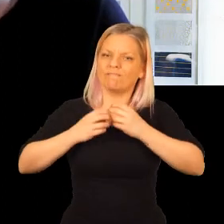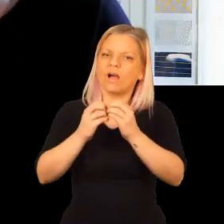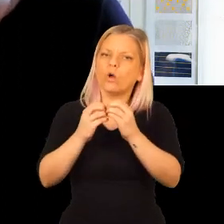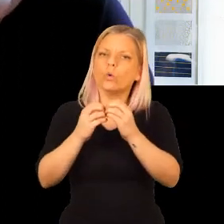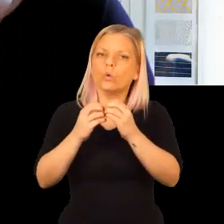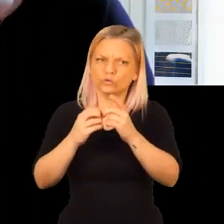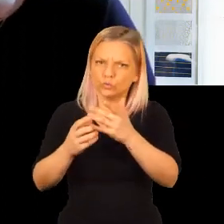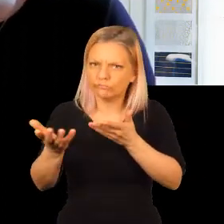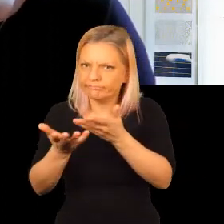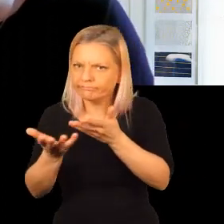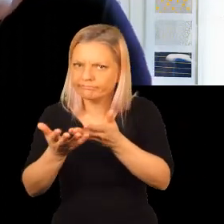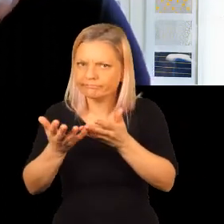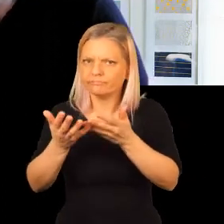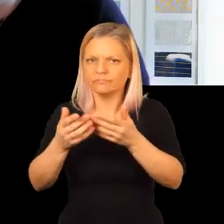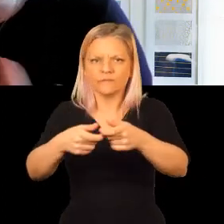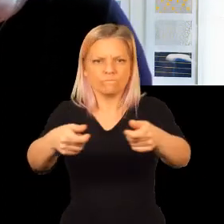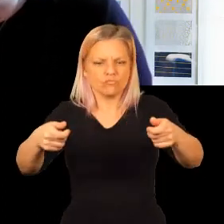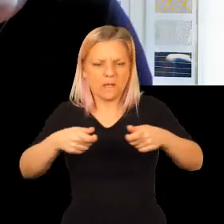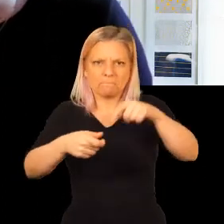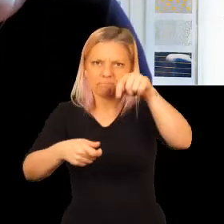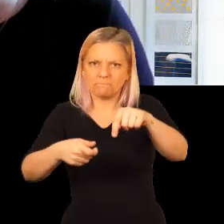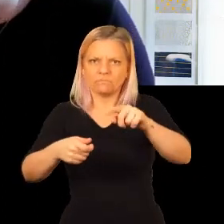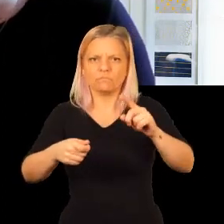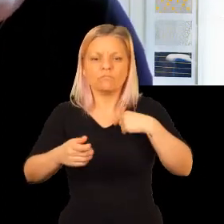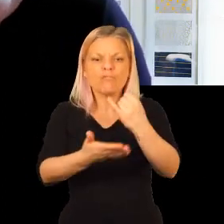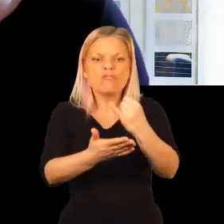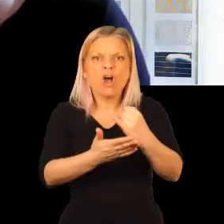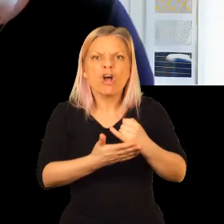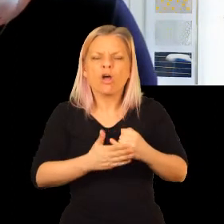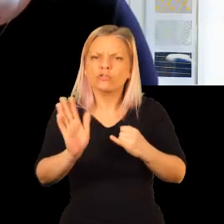a way to have that discussion to frame things rather than have i got it right and have i got